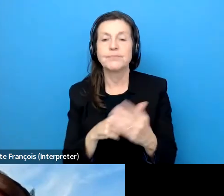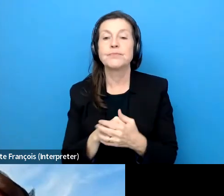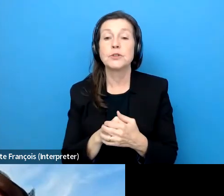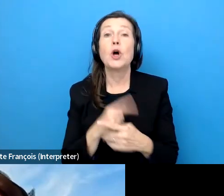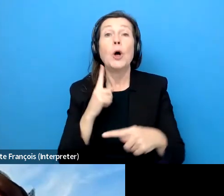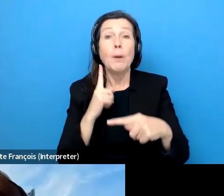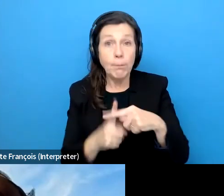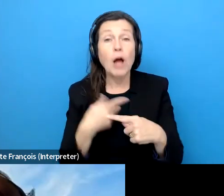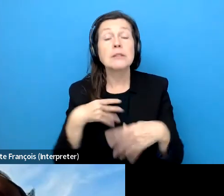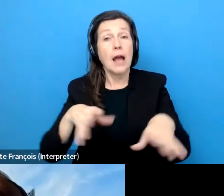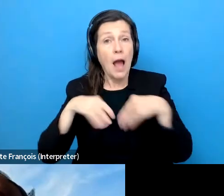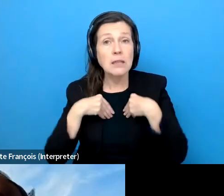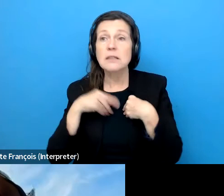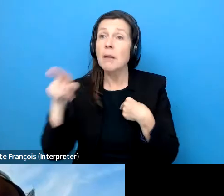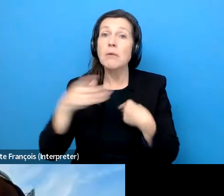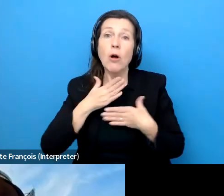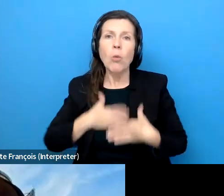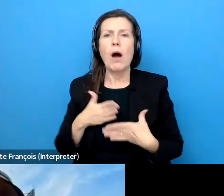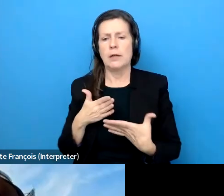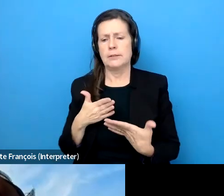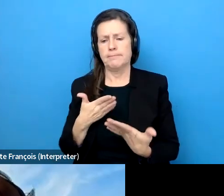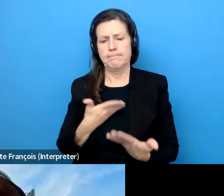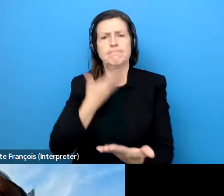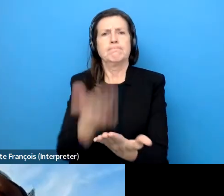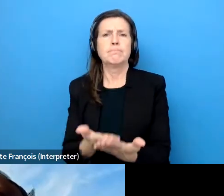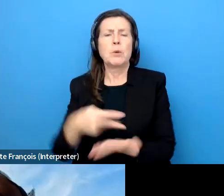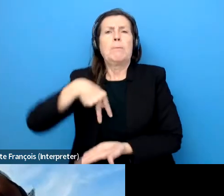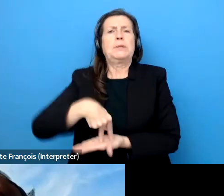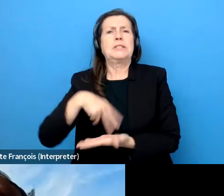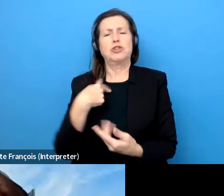The consultation is really open for 12 weeks.